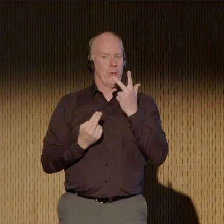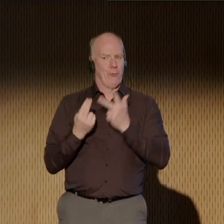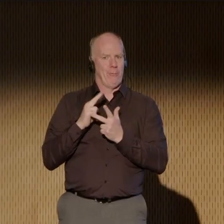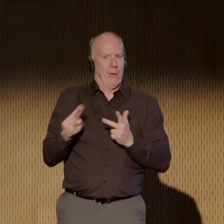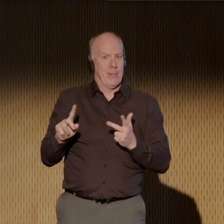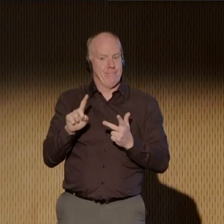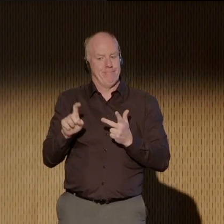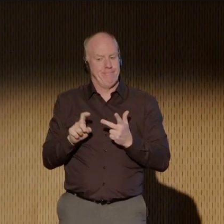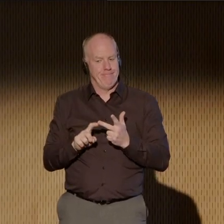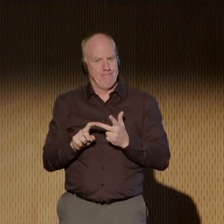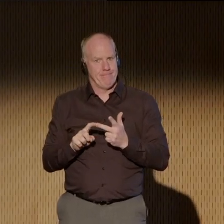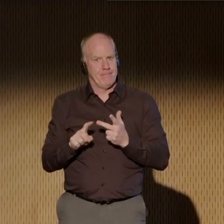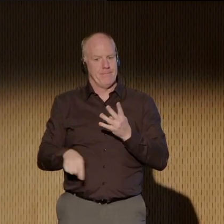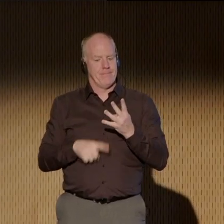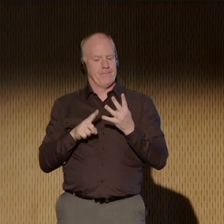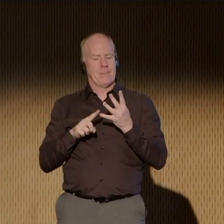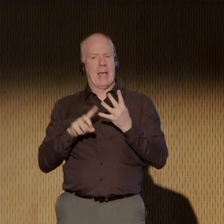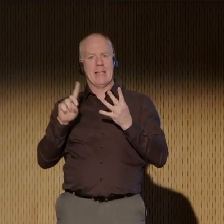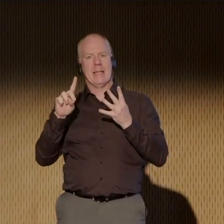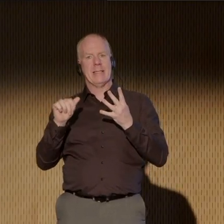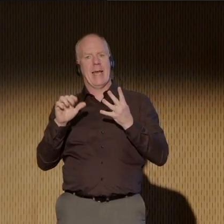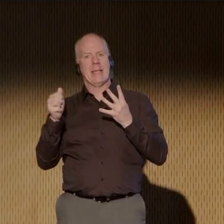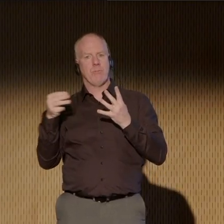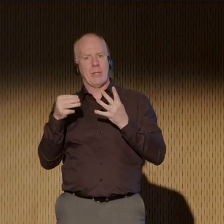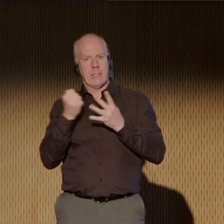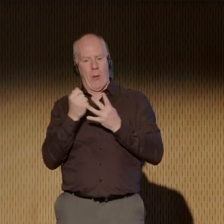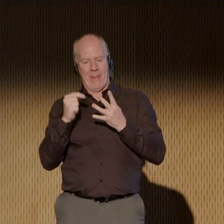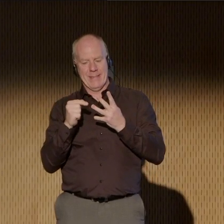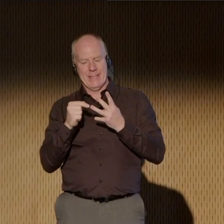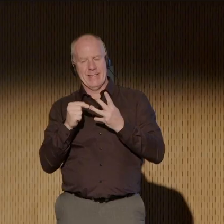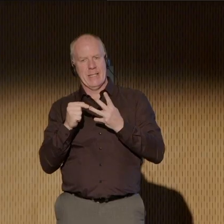and there are obviously data protection issues around all that. But it was a really interesting